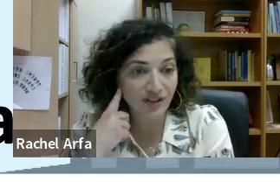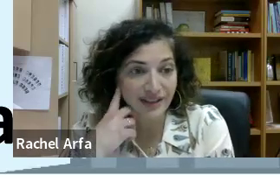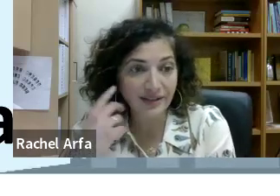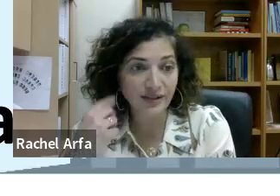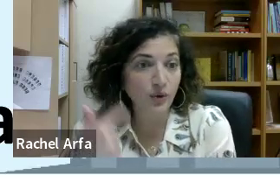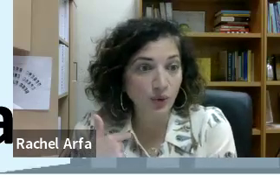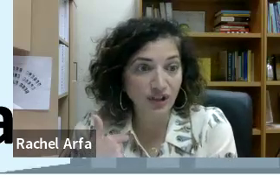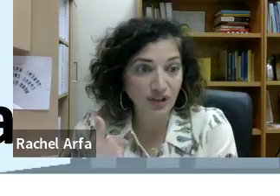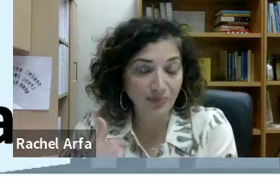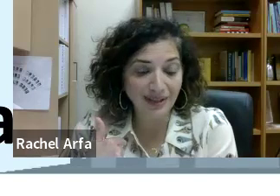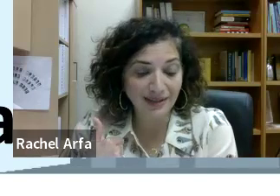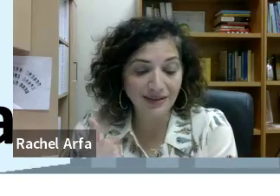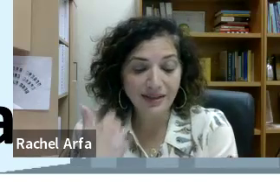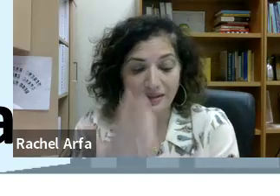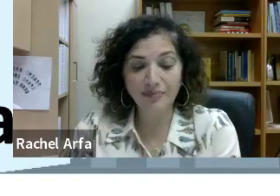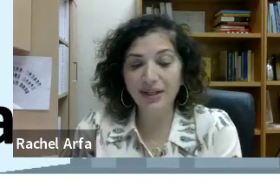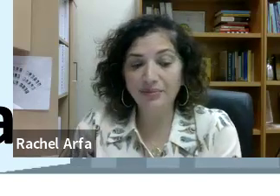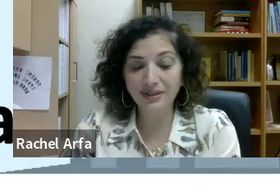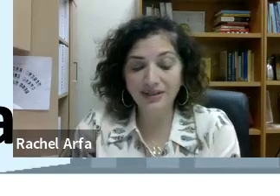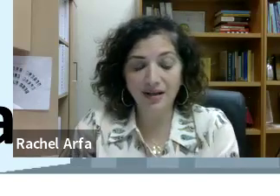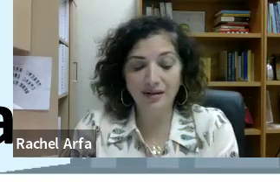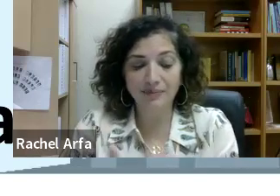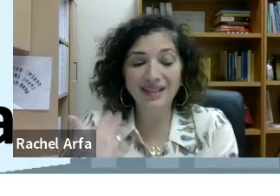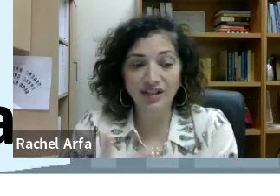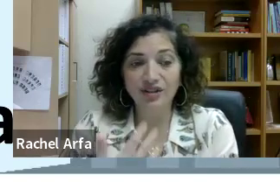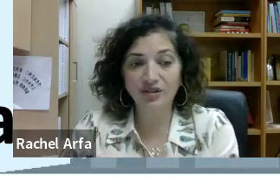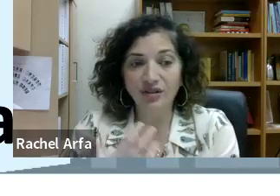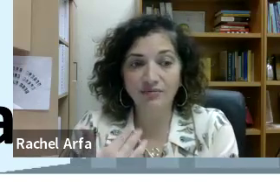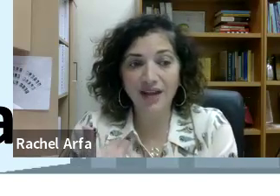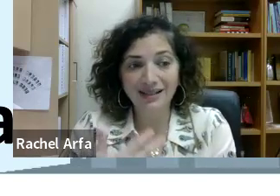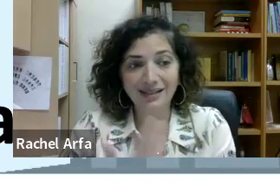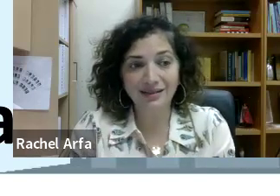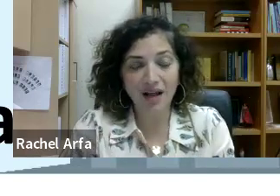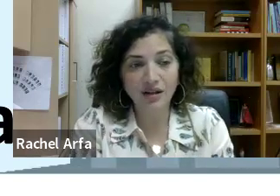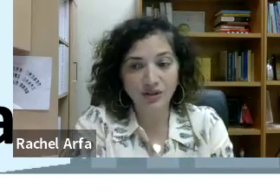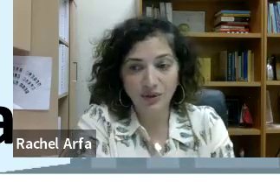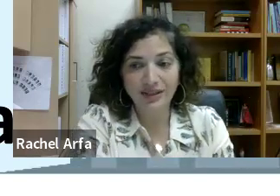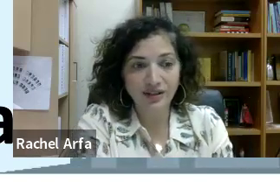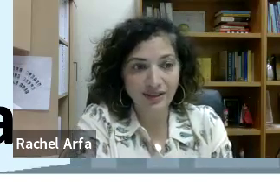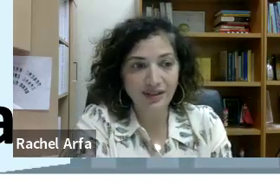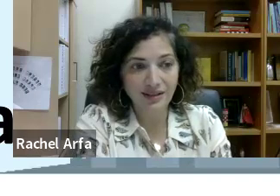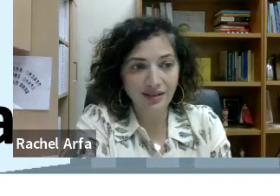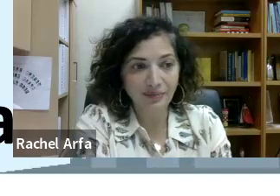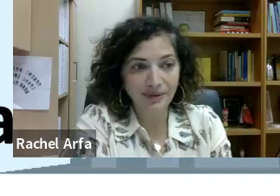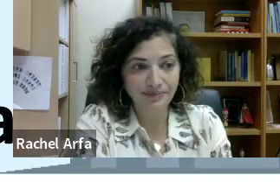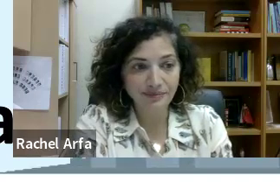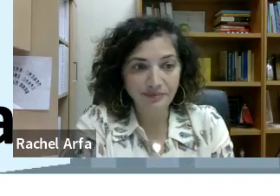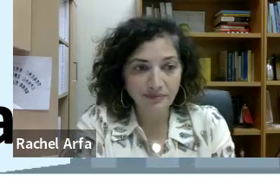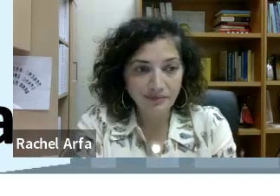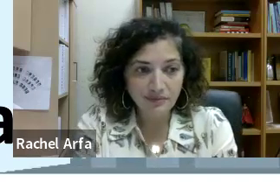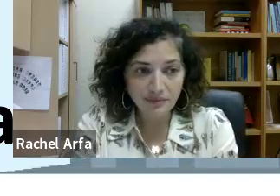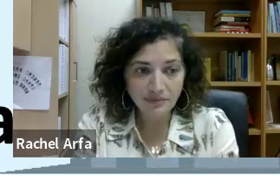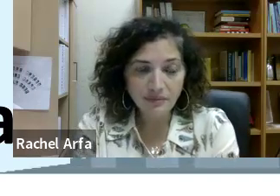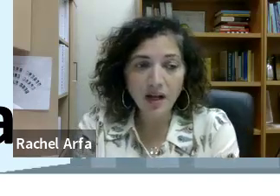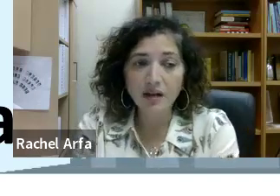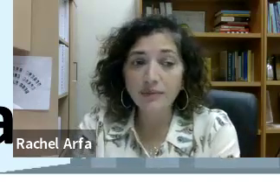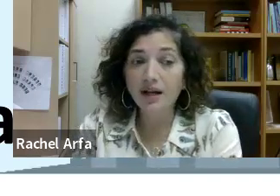hearing aids or cochlear implants to be able to hear or access auditory hearing a little.